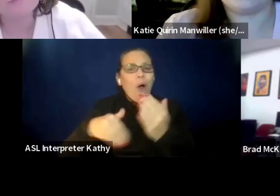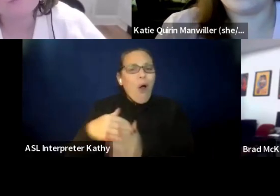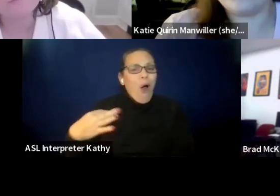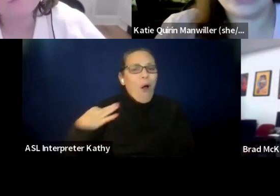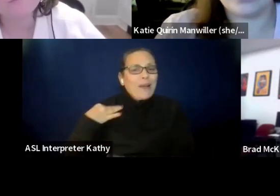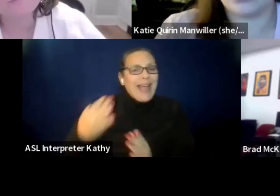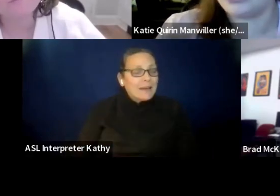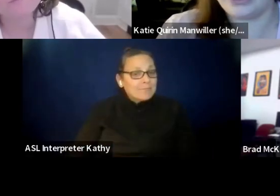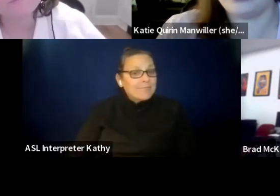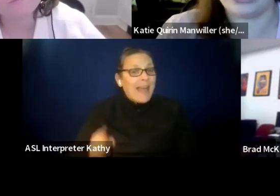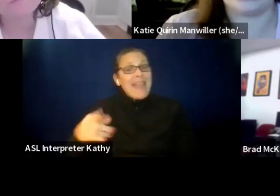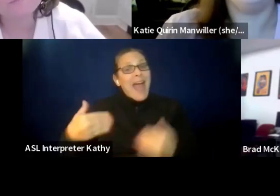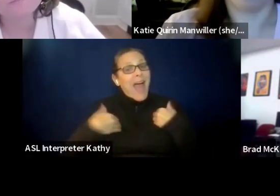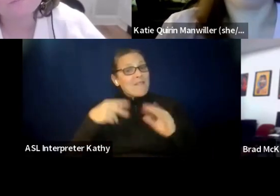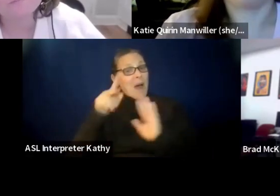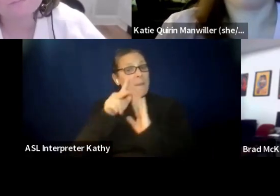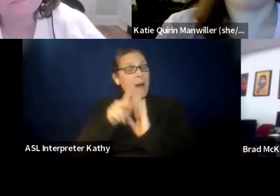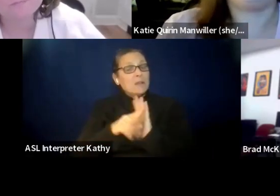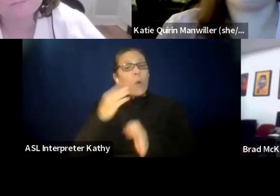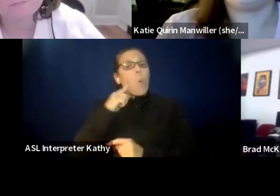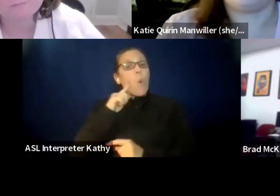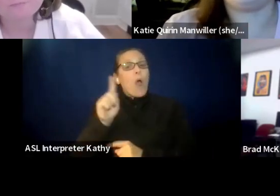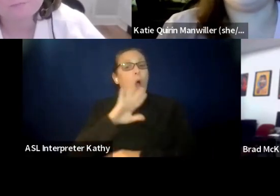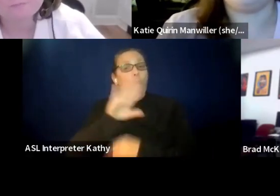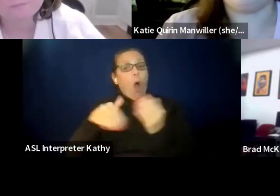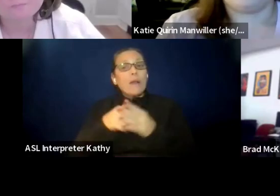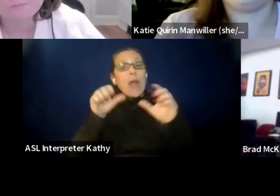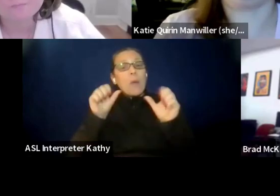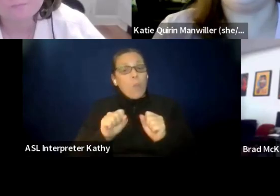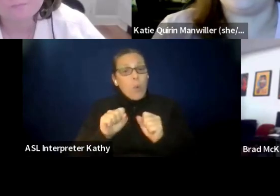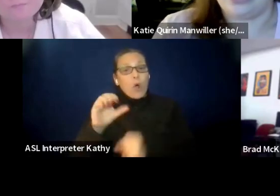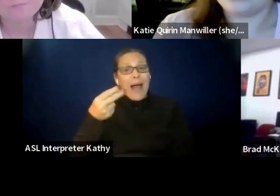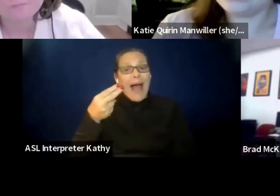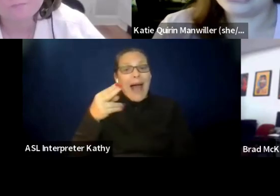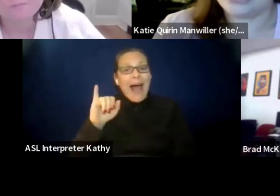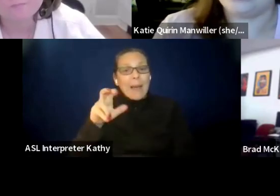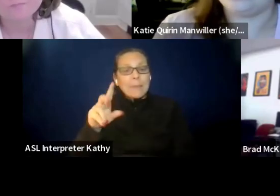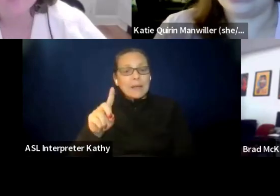workplace always -- always sends interview questions in advance to all